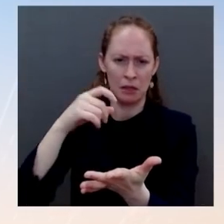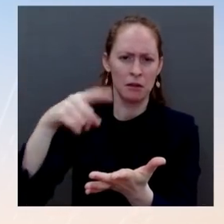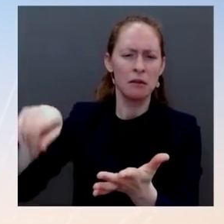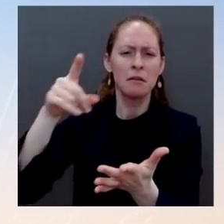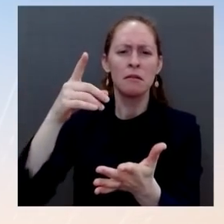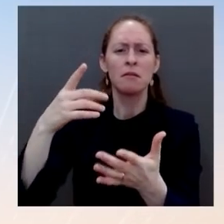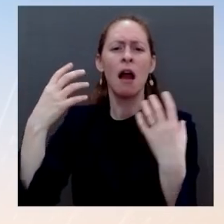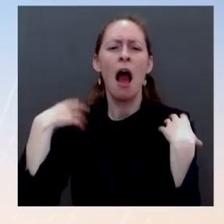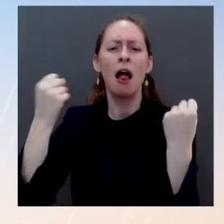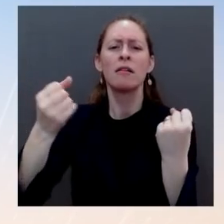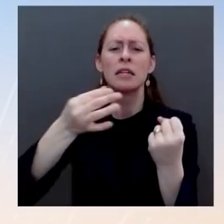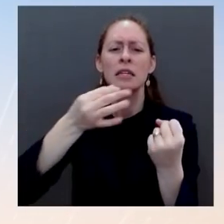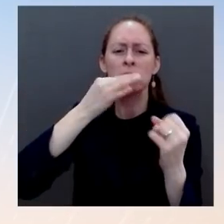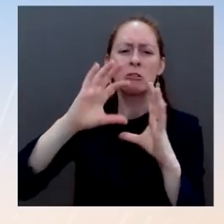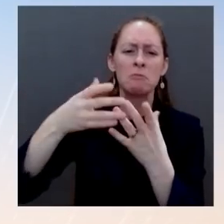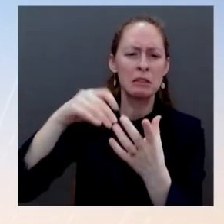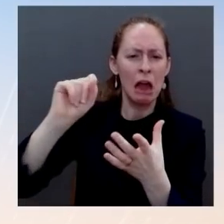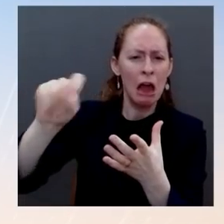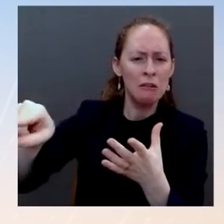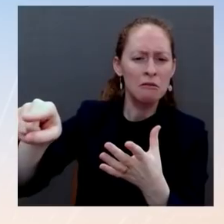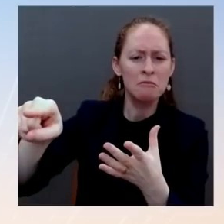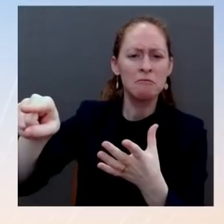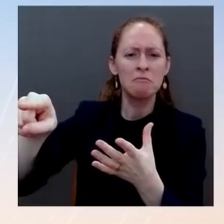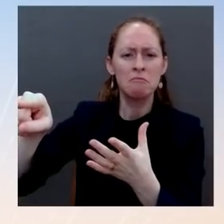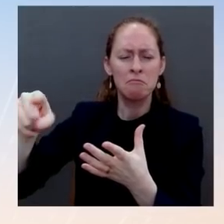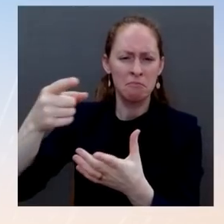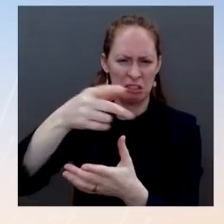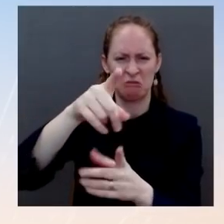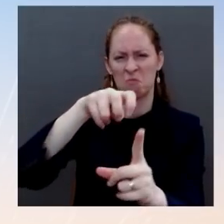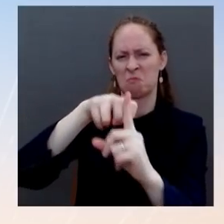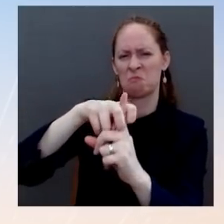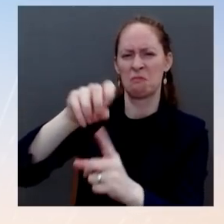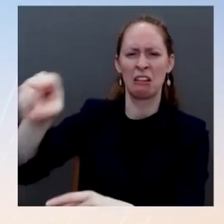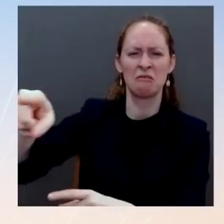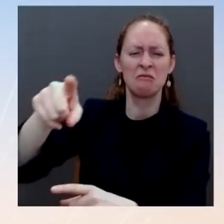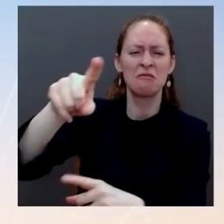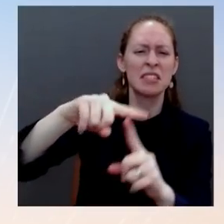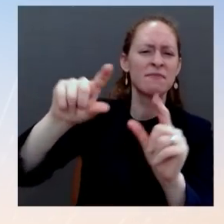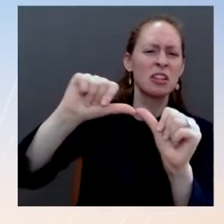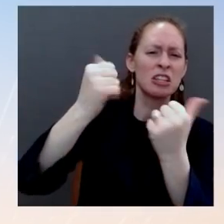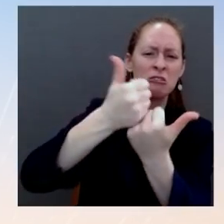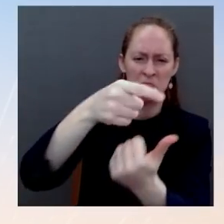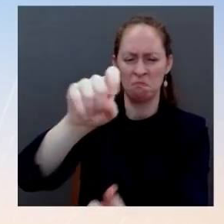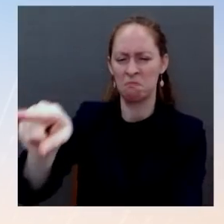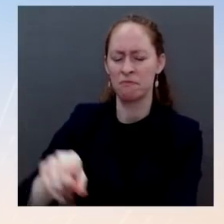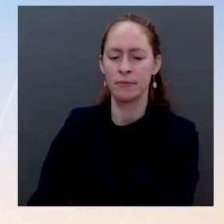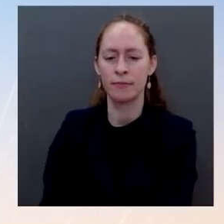The Press: Hi, Jen. A couple of questions for you. One, as we speak right now, 350,000 kids --